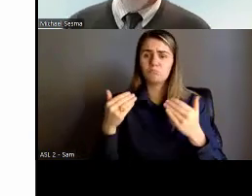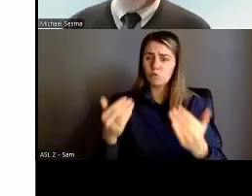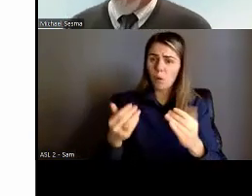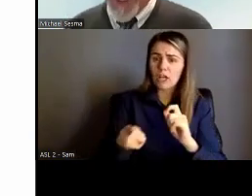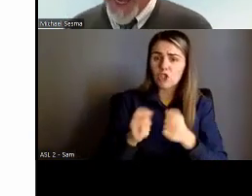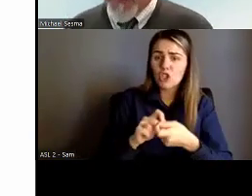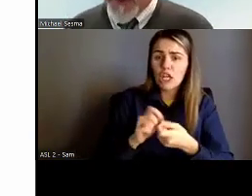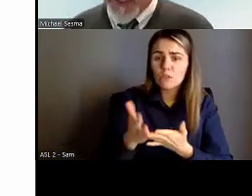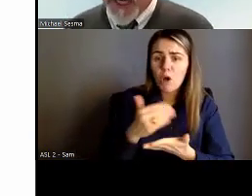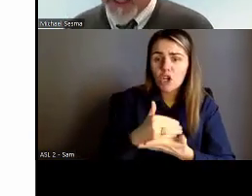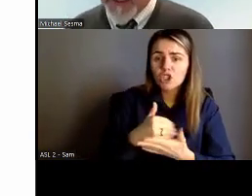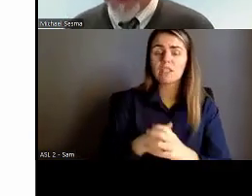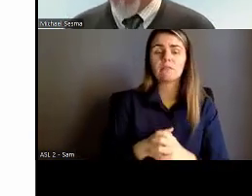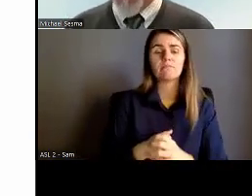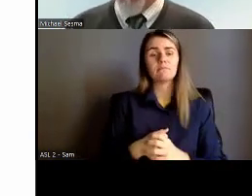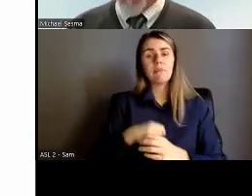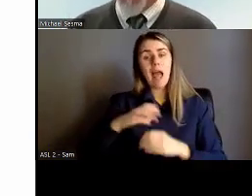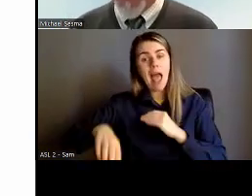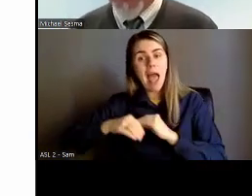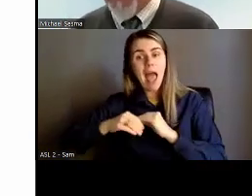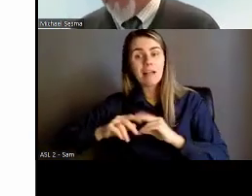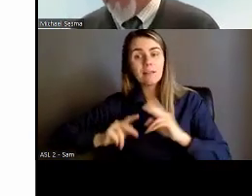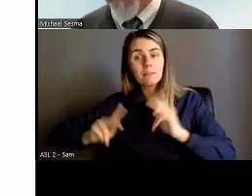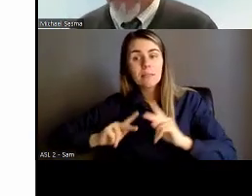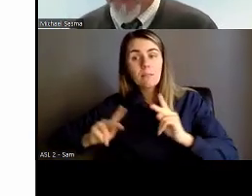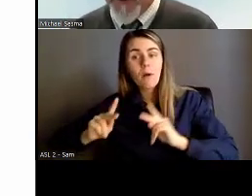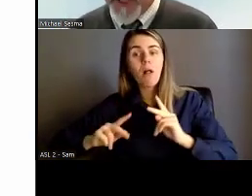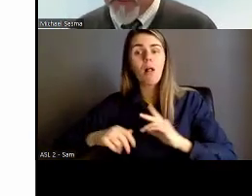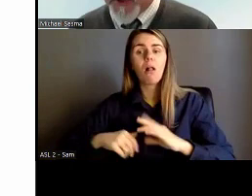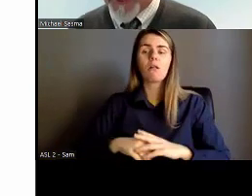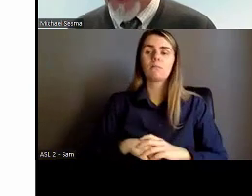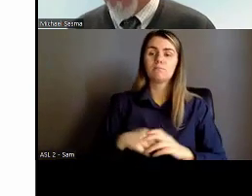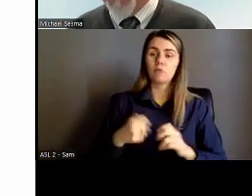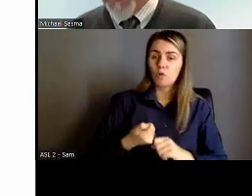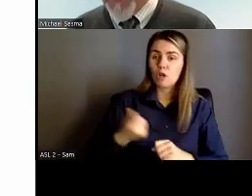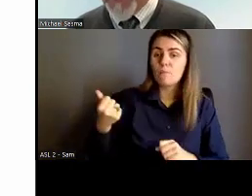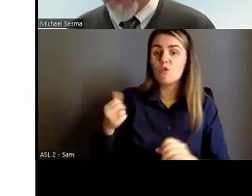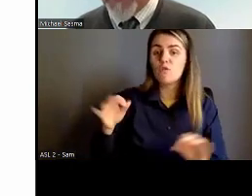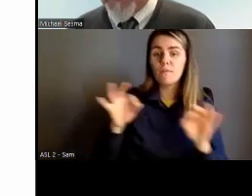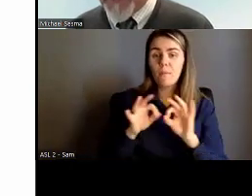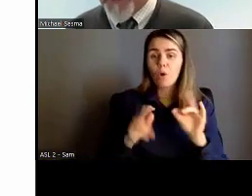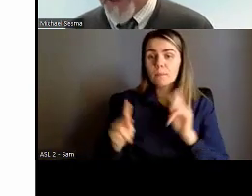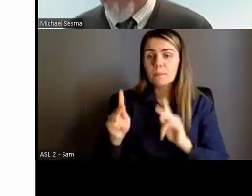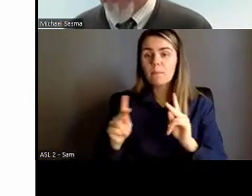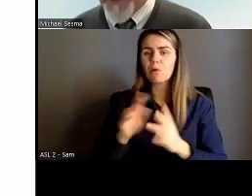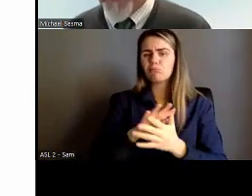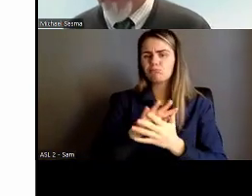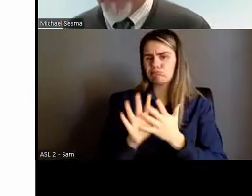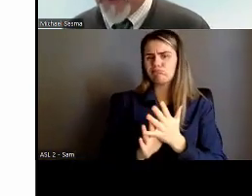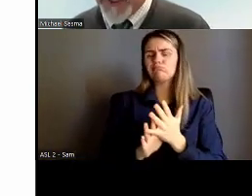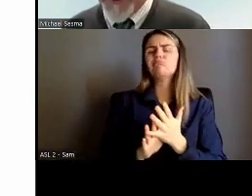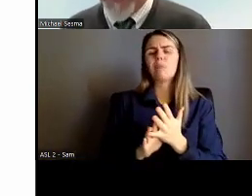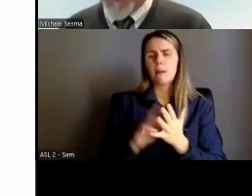if you want to add personnel that are key personnel or remove key personnel. Those kinds of things require prior approval.